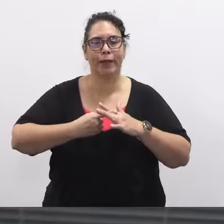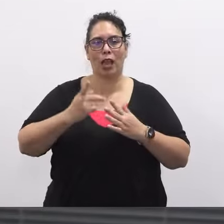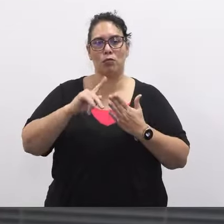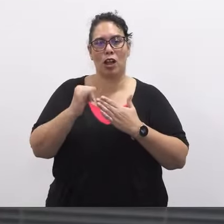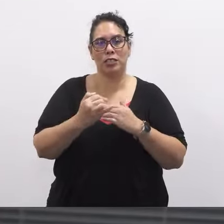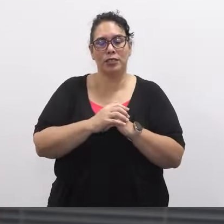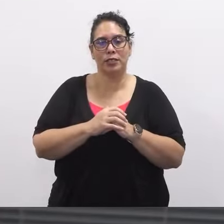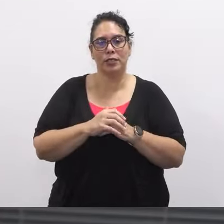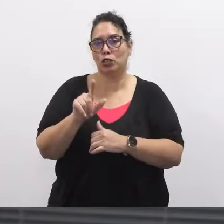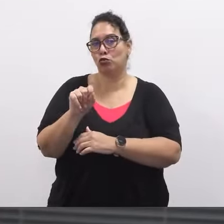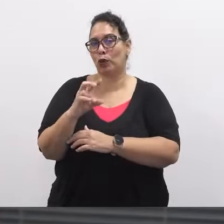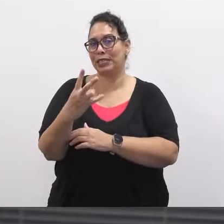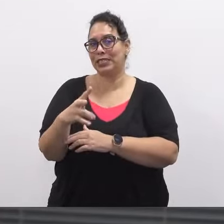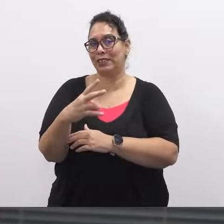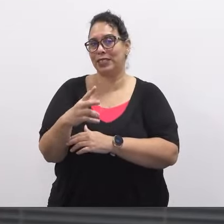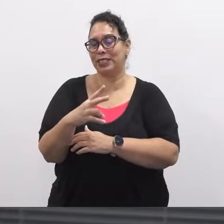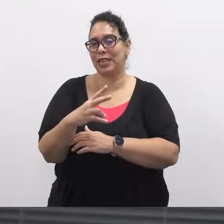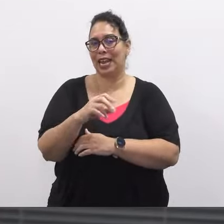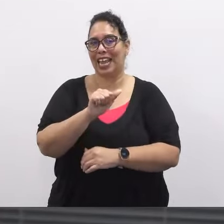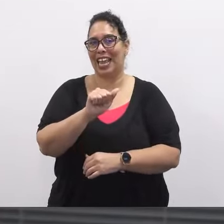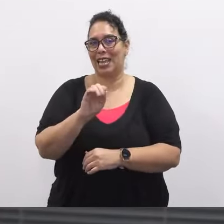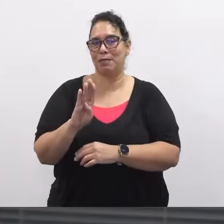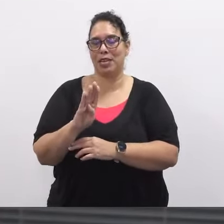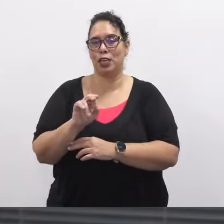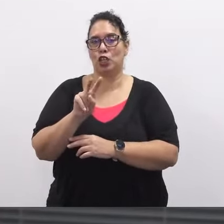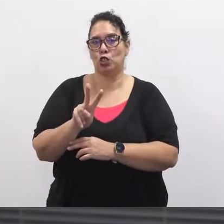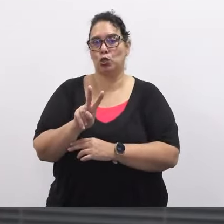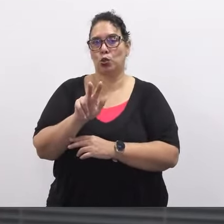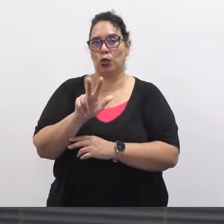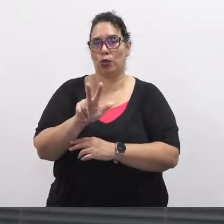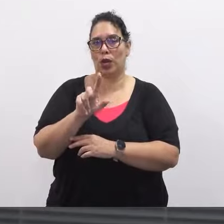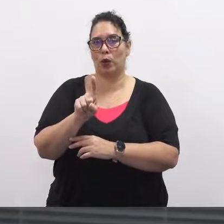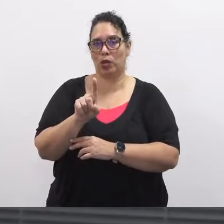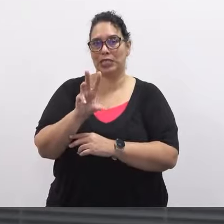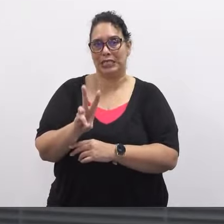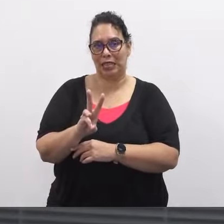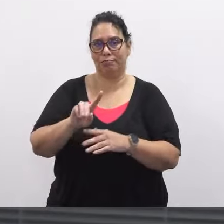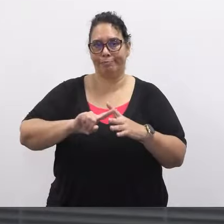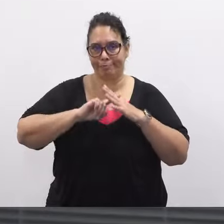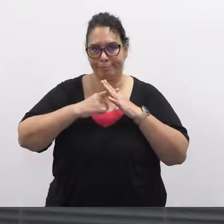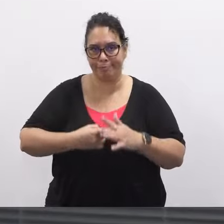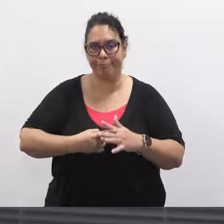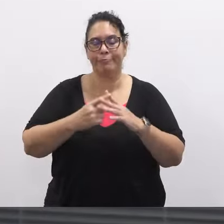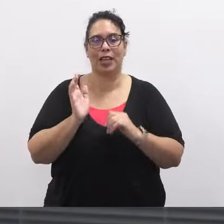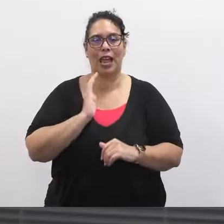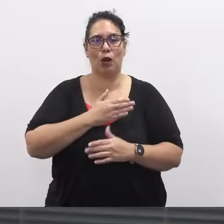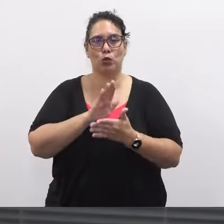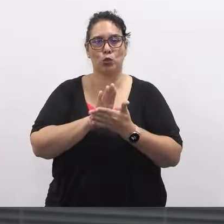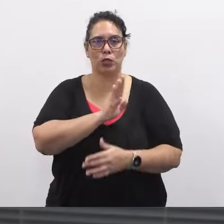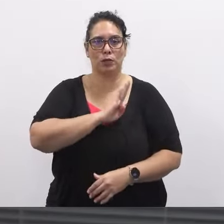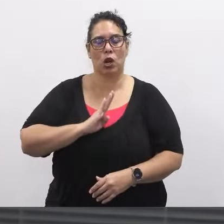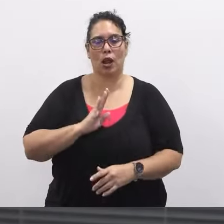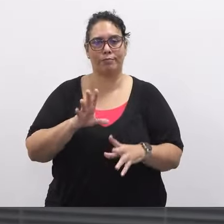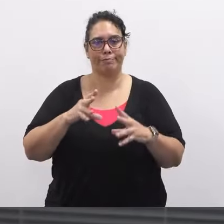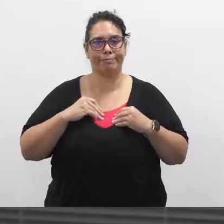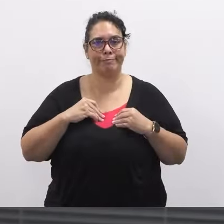In 2017, Assembly Bill AB 2316 came into effect and our school board adopted a resolution